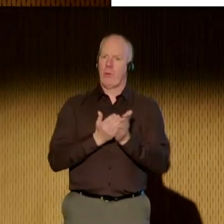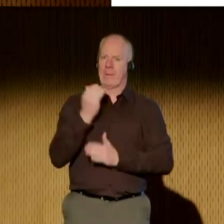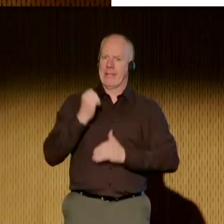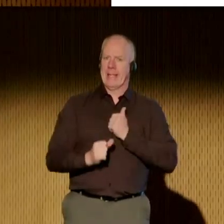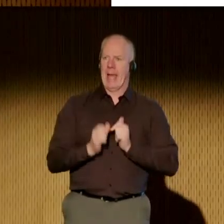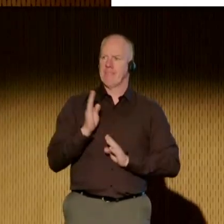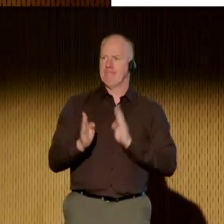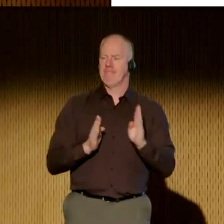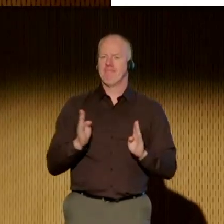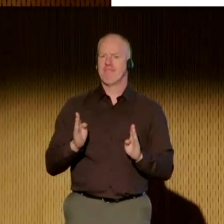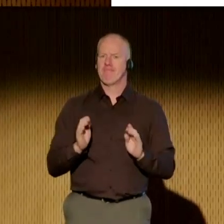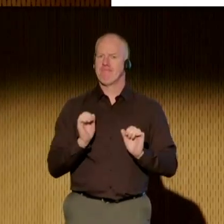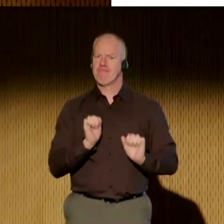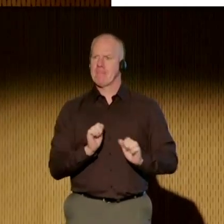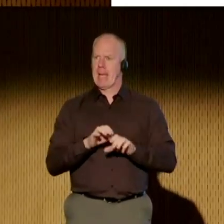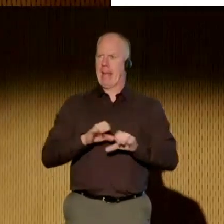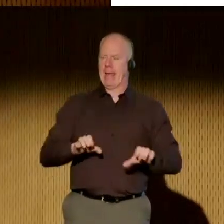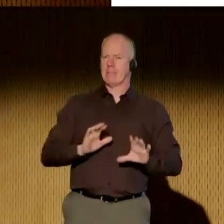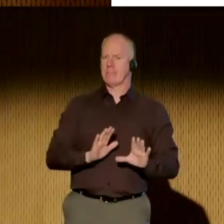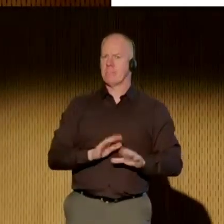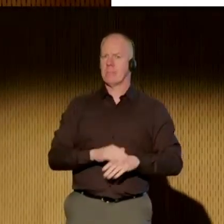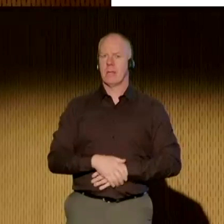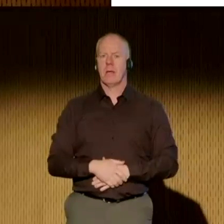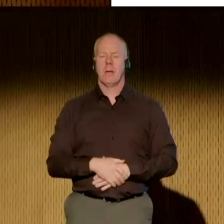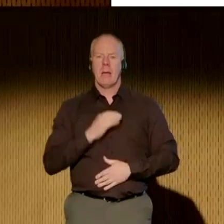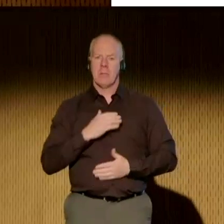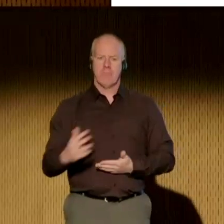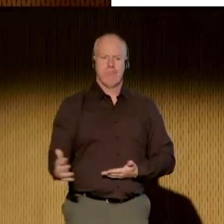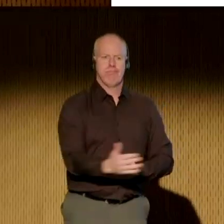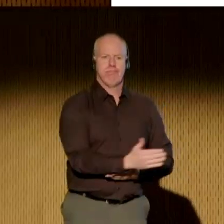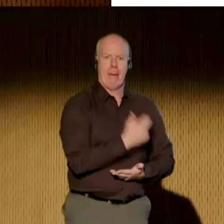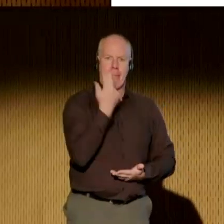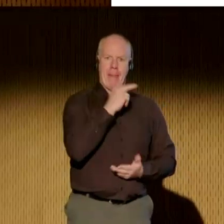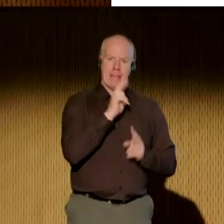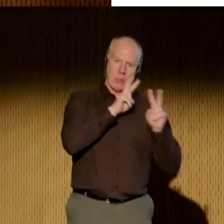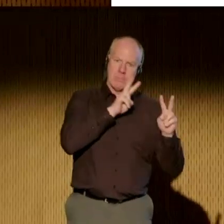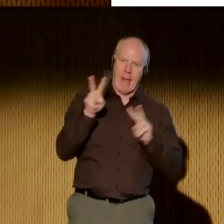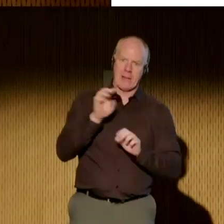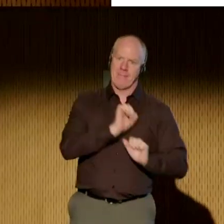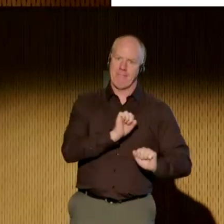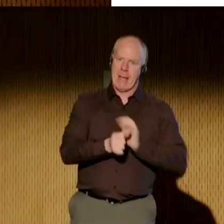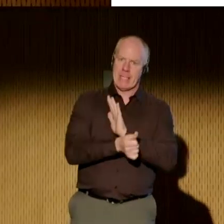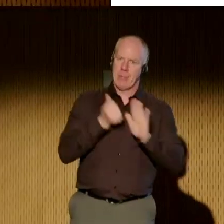how they experience classrooms. So we get really nice insights on how they experience the room and